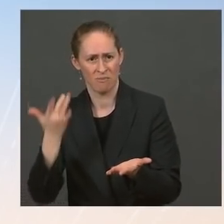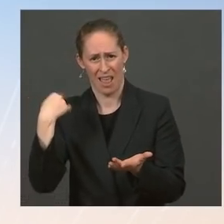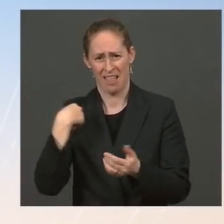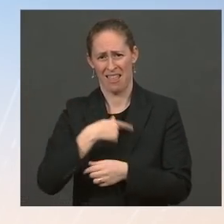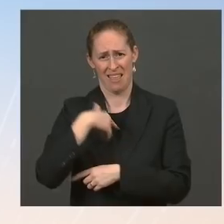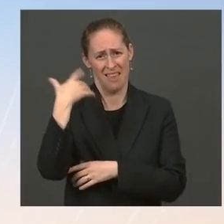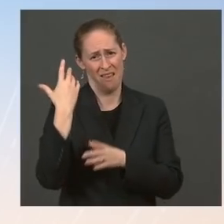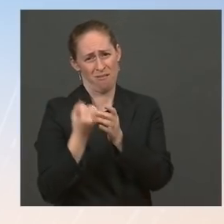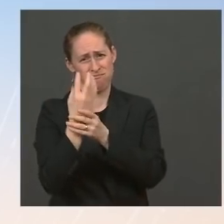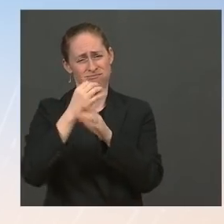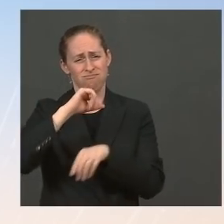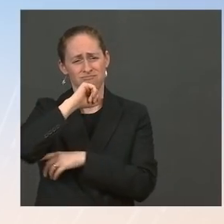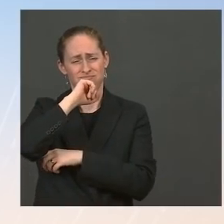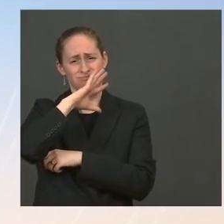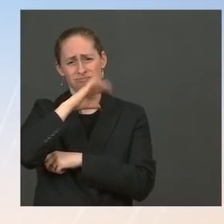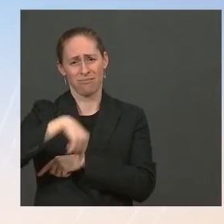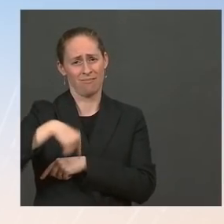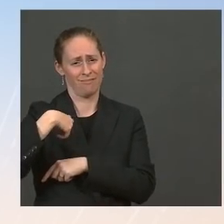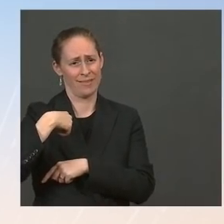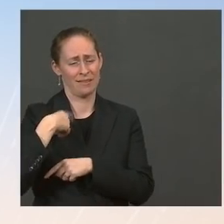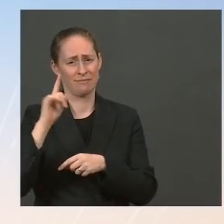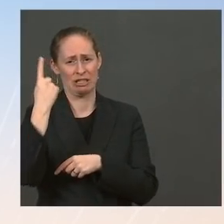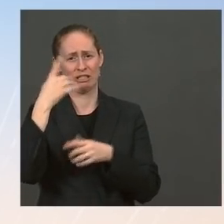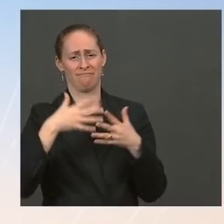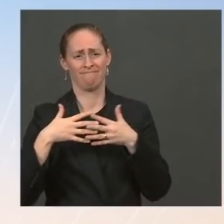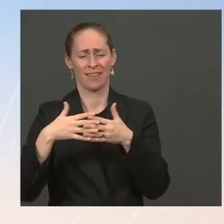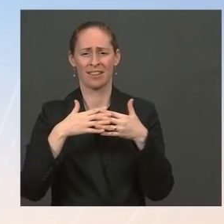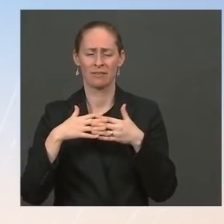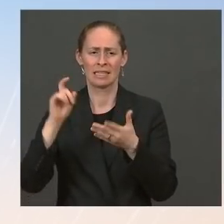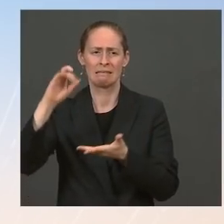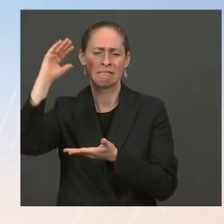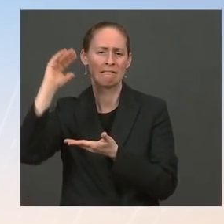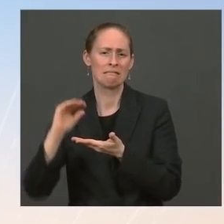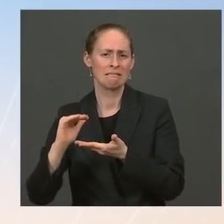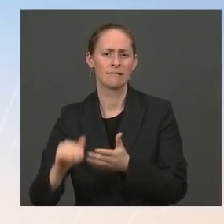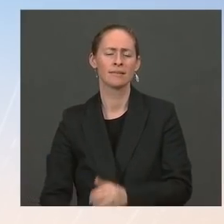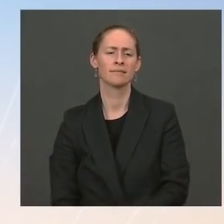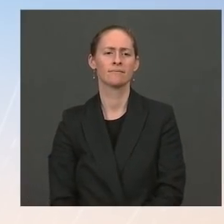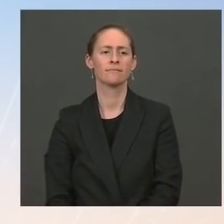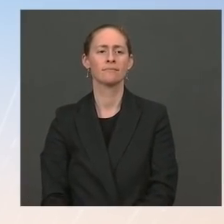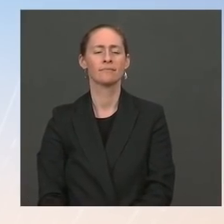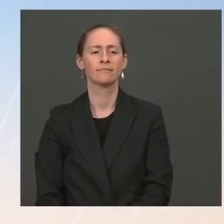So, I would say, again, that I think there are far more differences across the board --